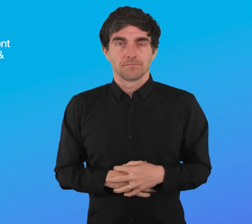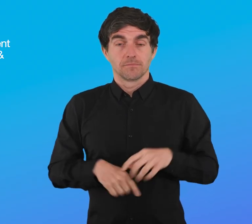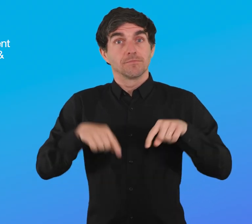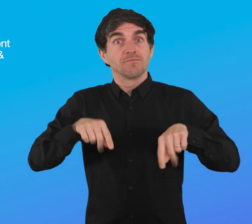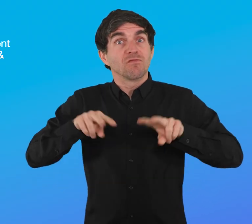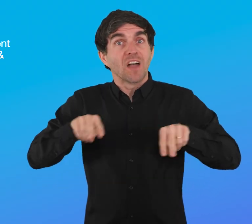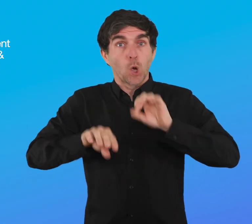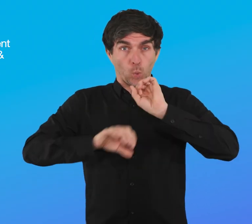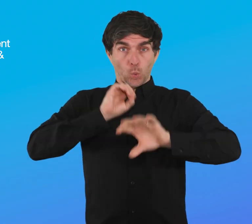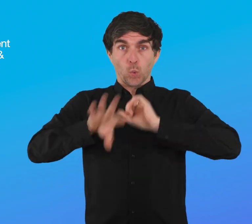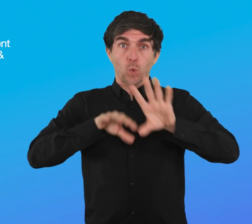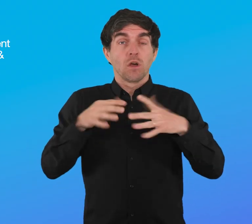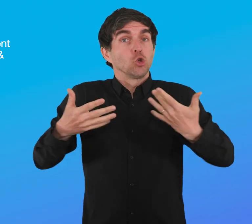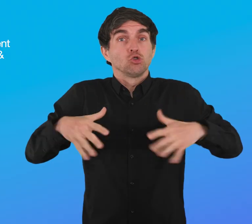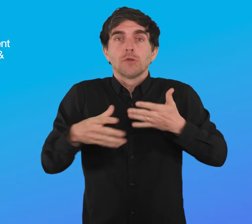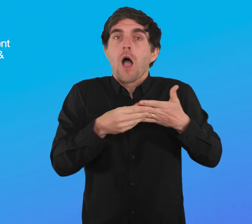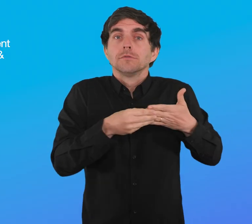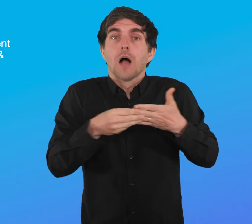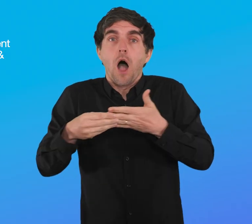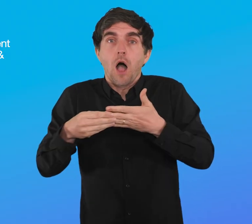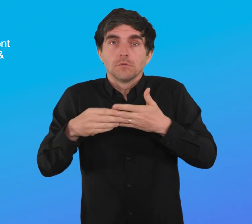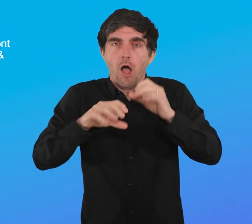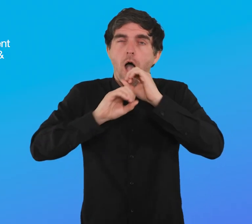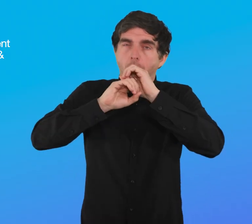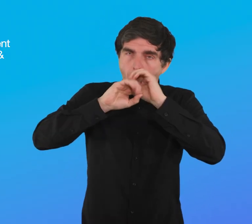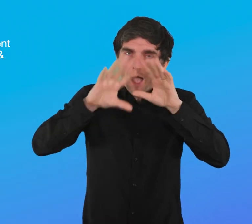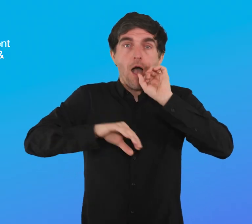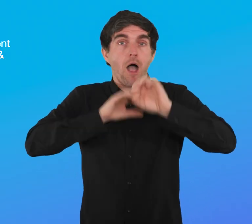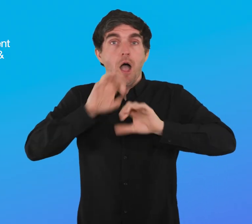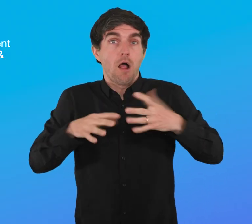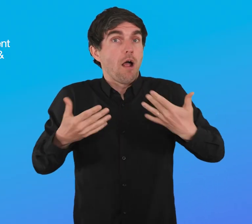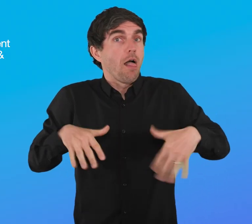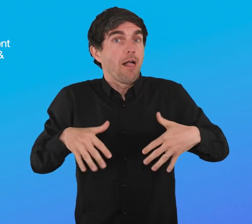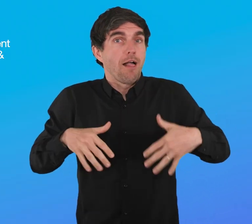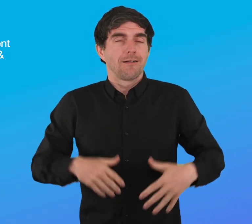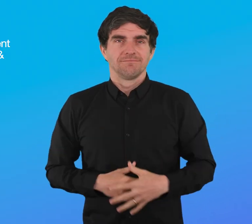This video is a guide only.